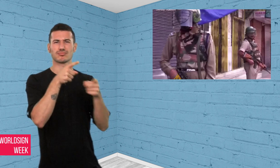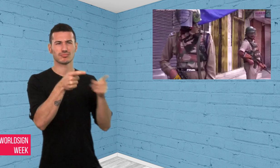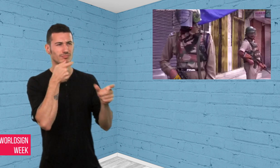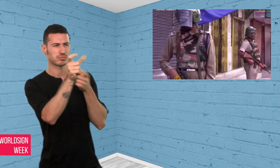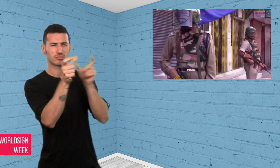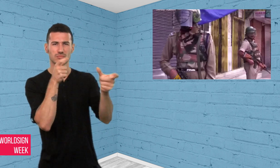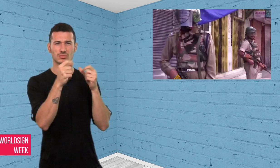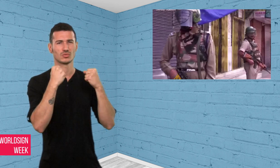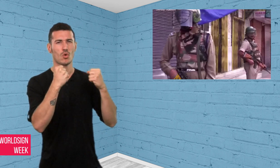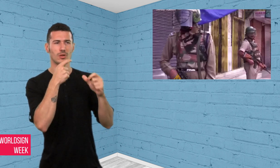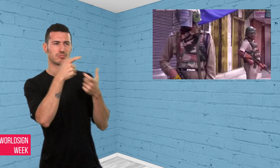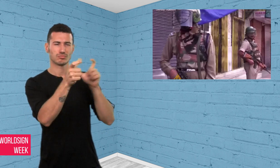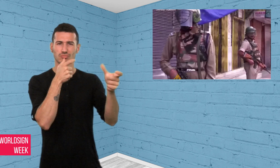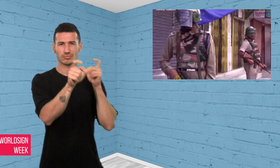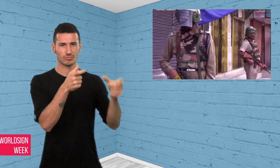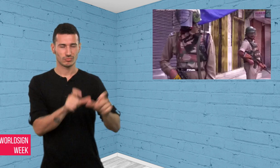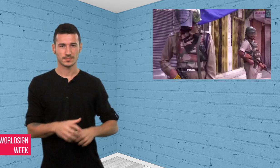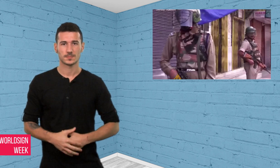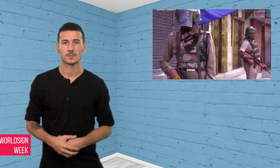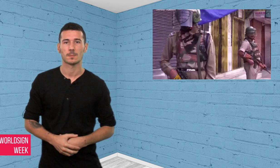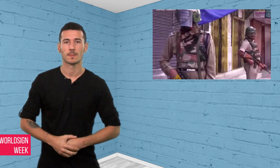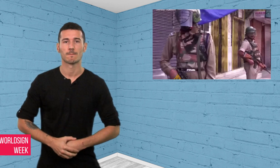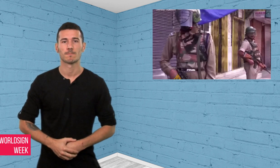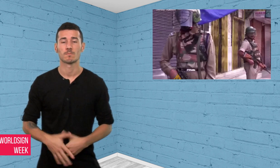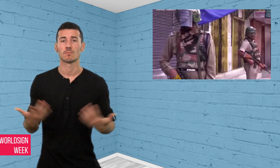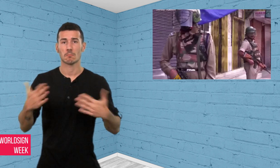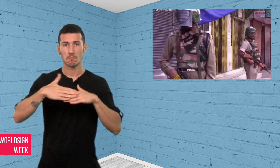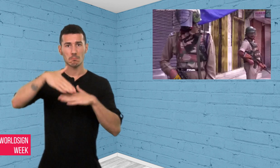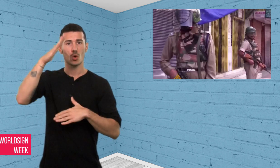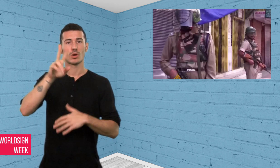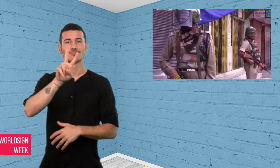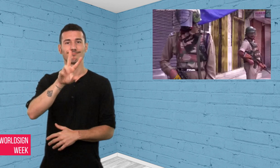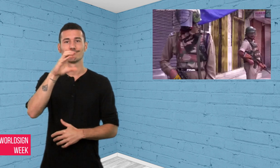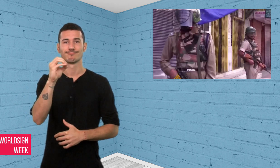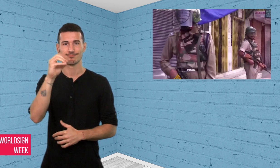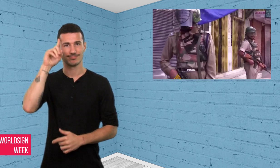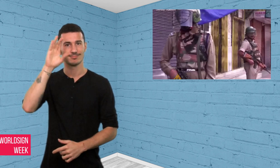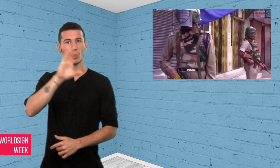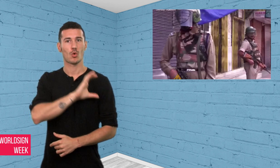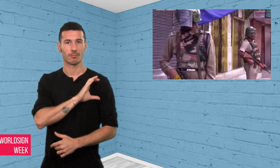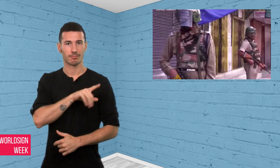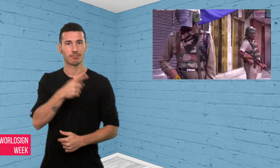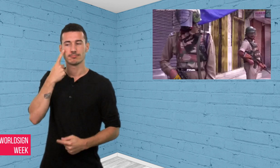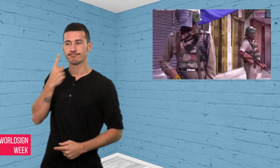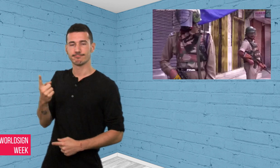More than 20 officers saw their own sons